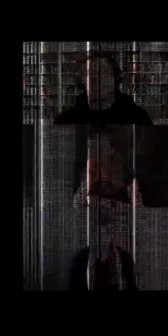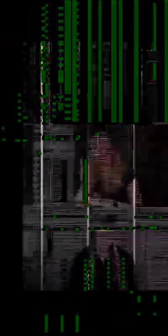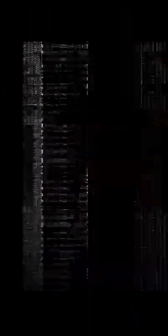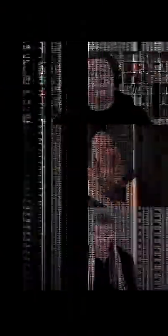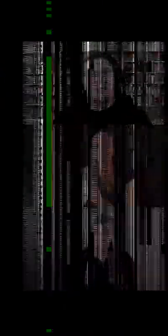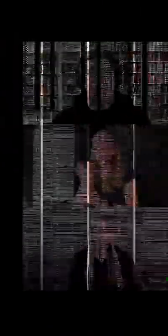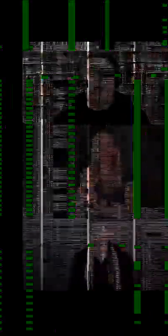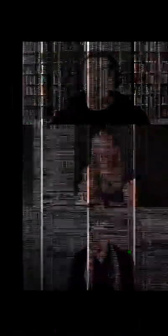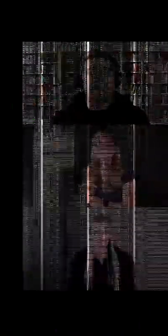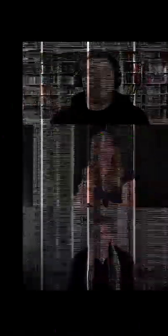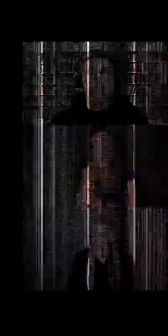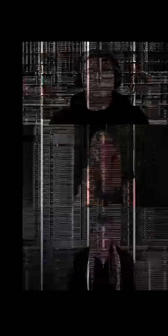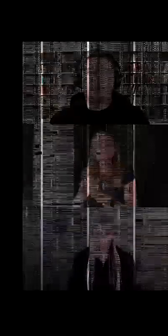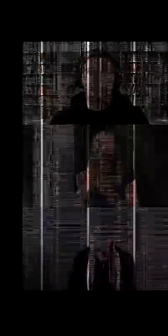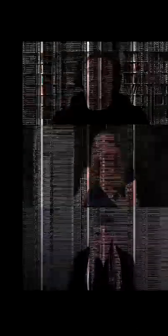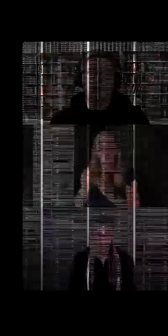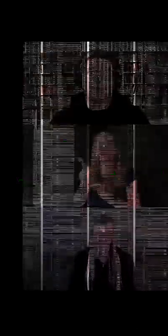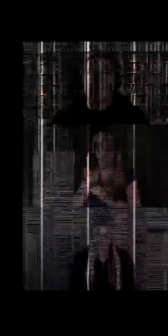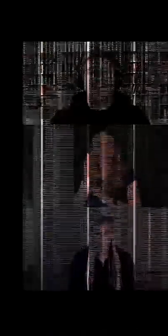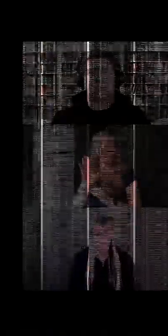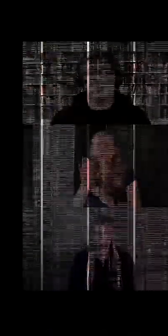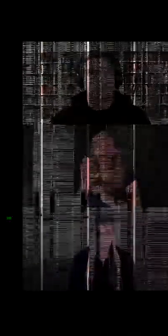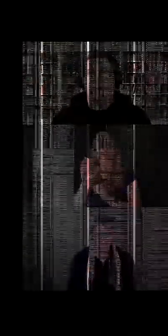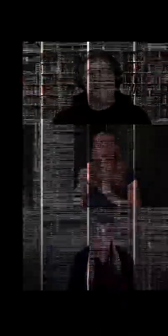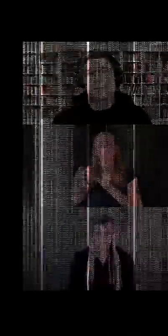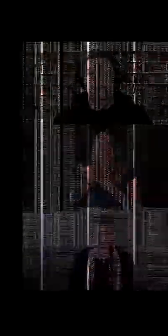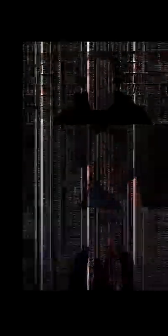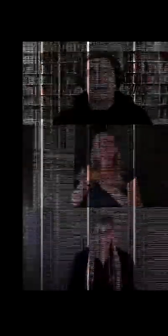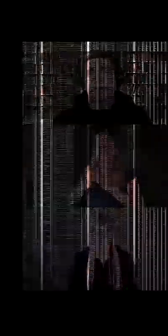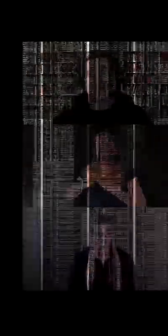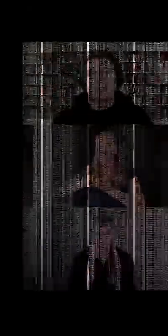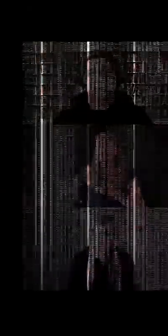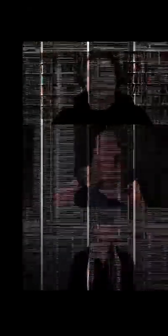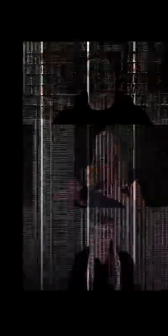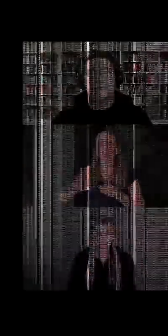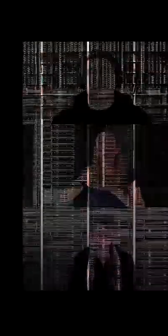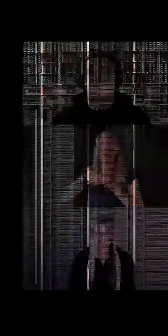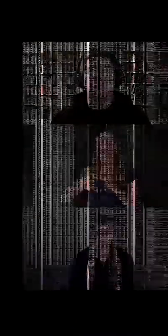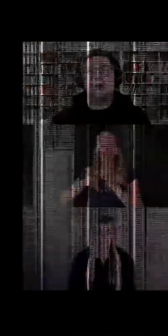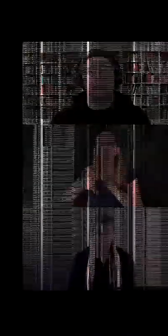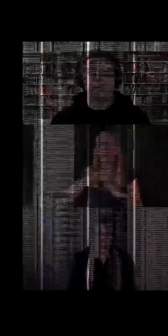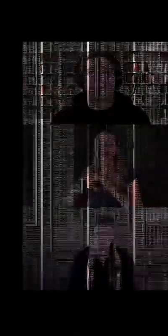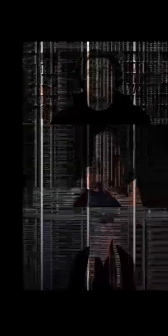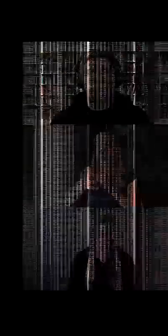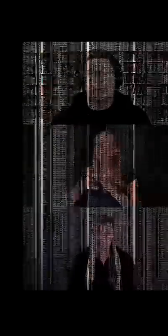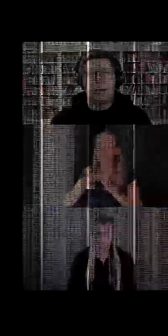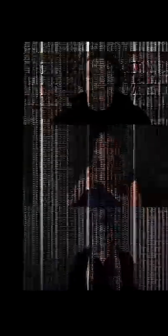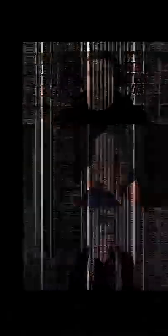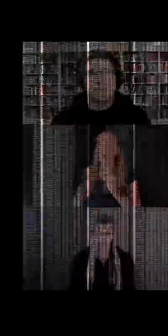work? How are you going to spread that message that accessibility is beyond the guidelines,